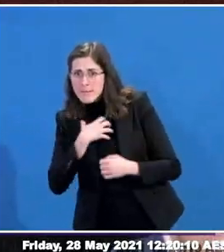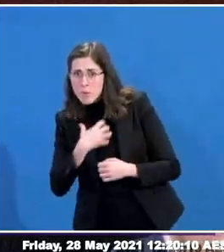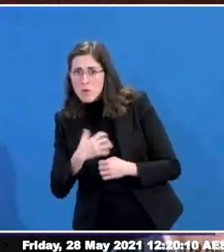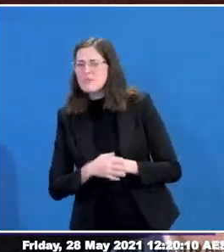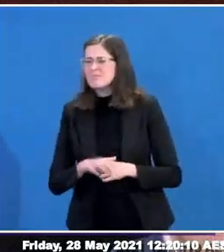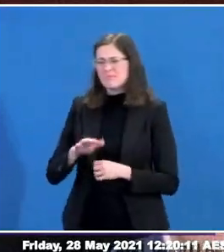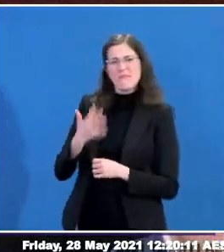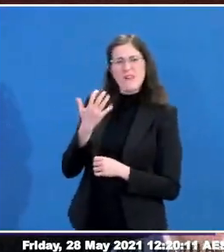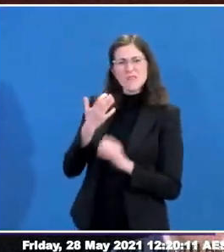Very good.